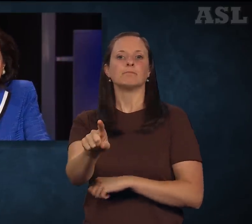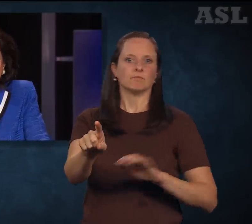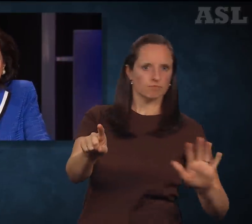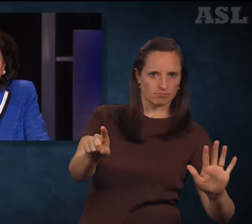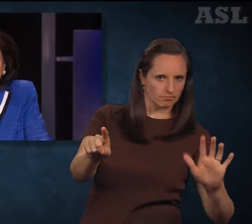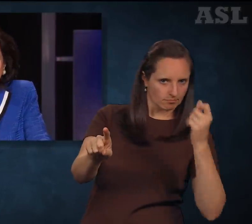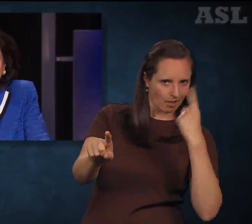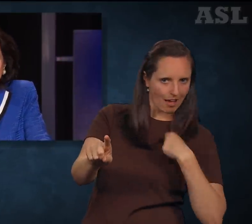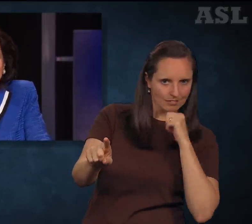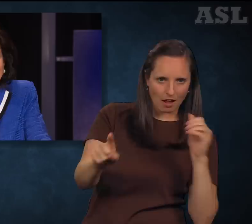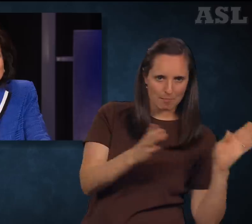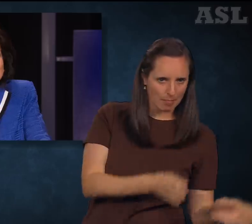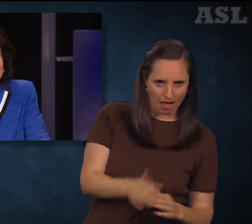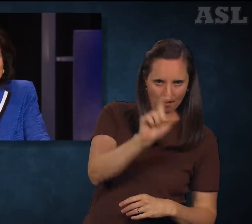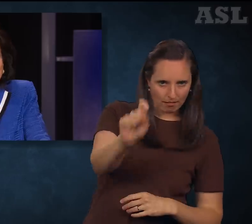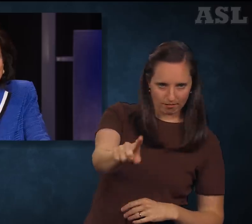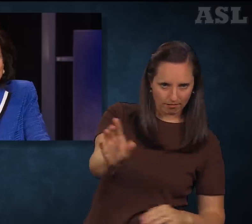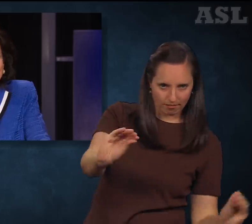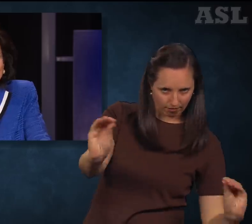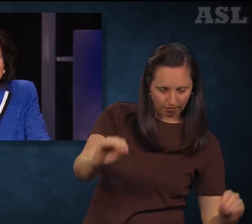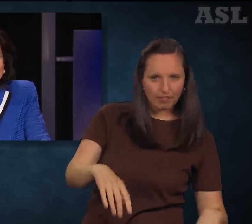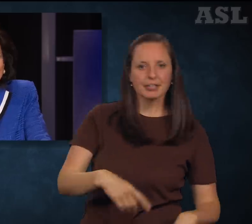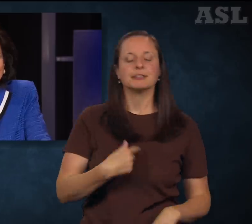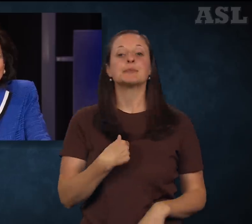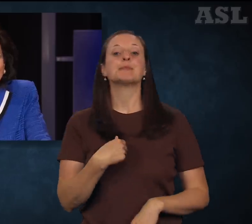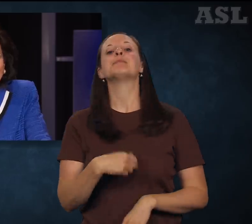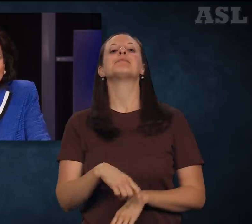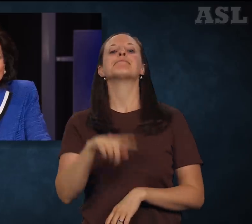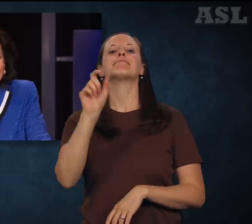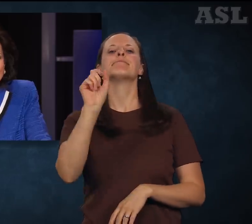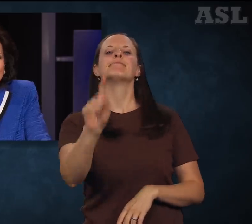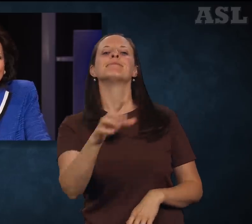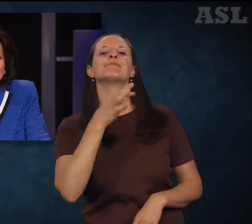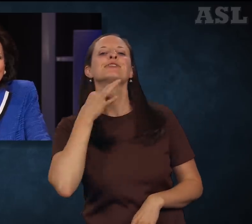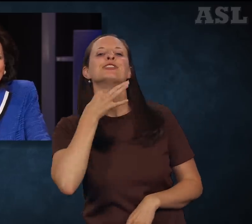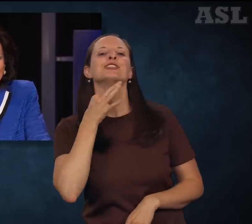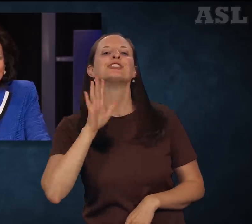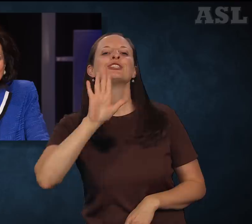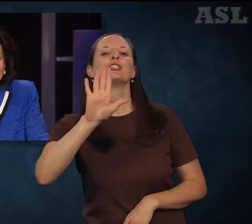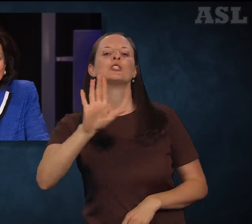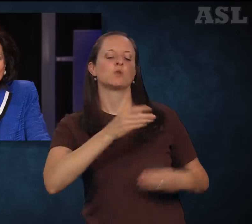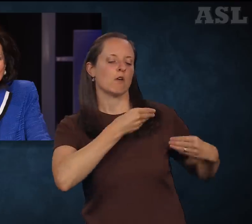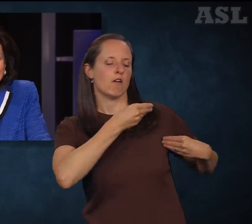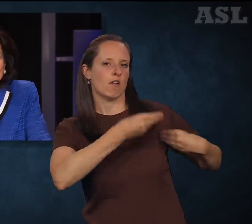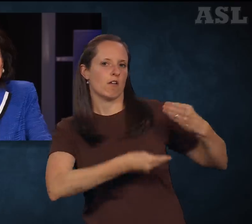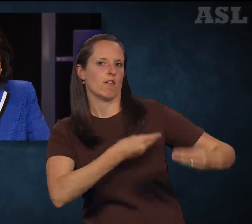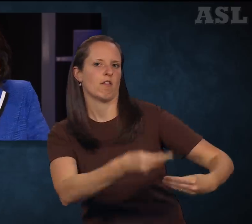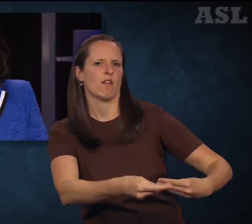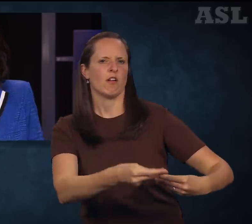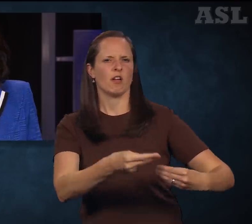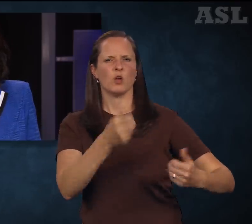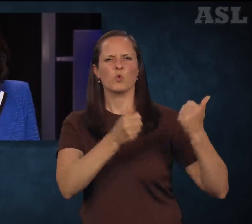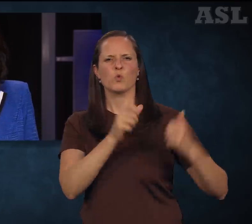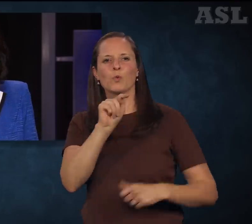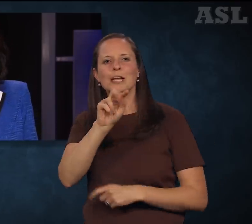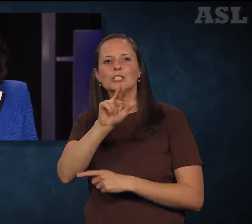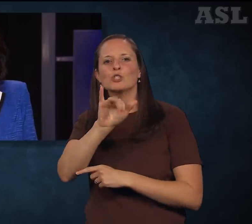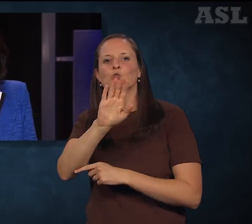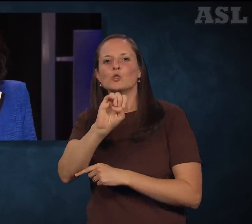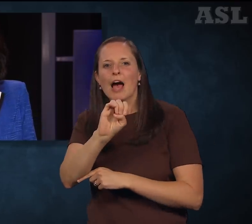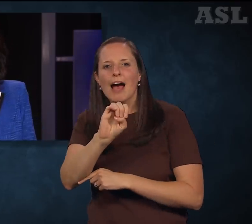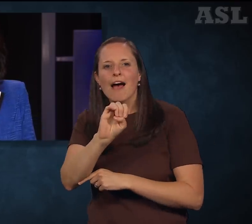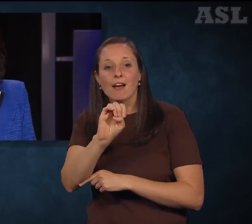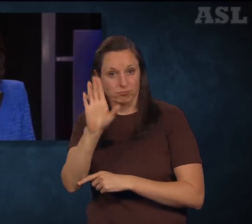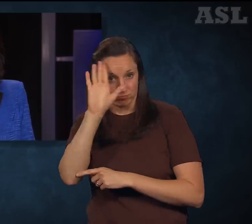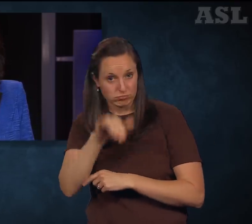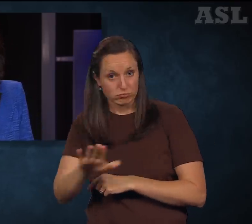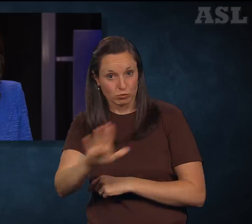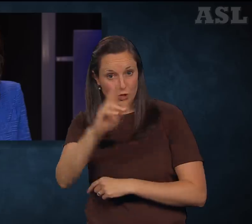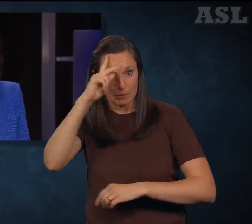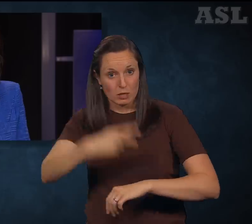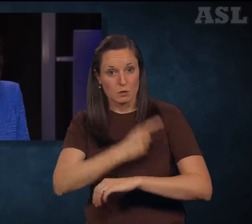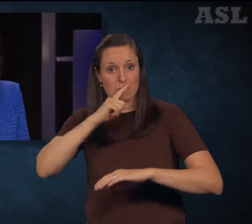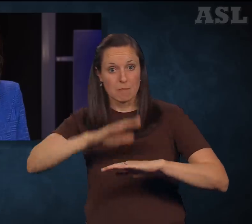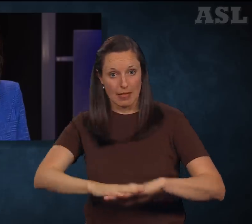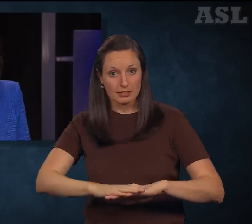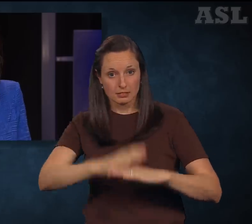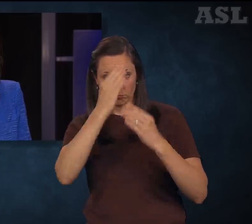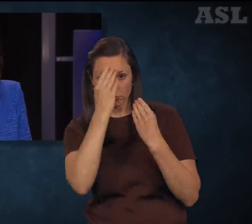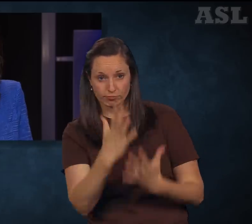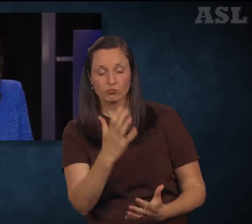SAYING SOMETHING I'D NEVER